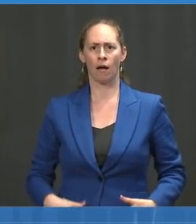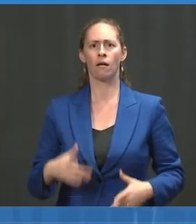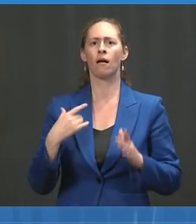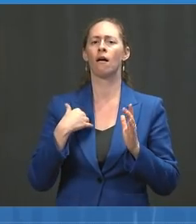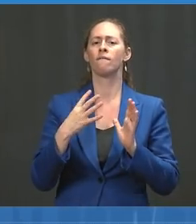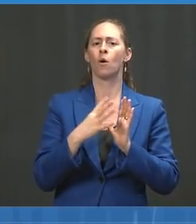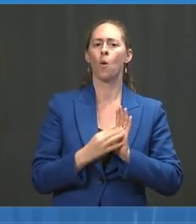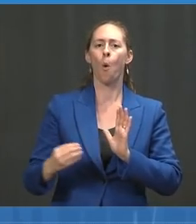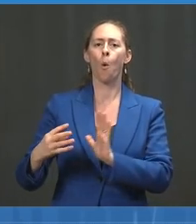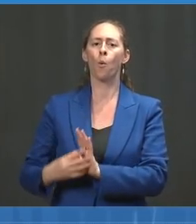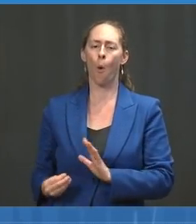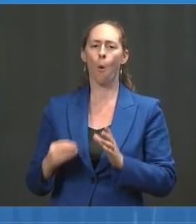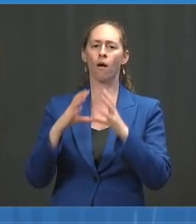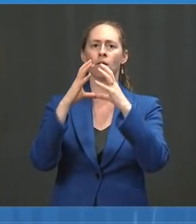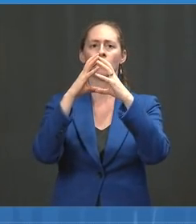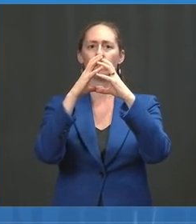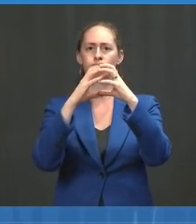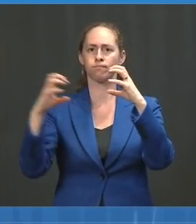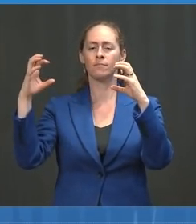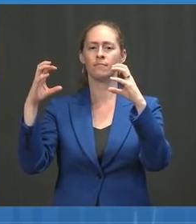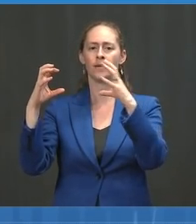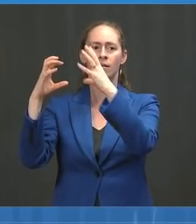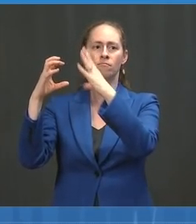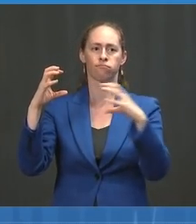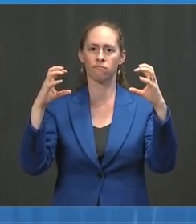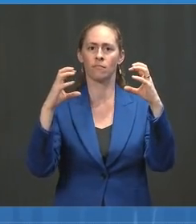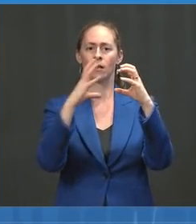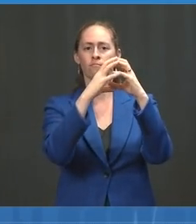and consists of identical antibody molecules